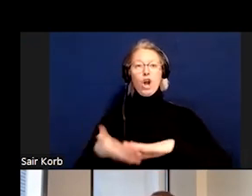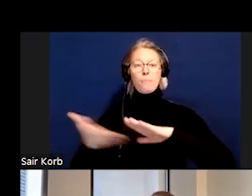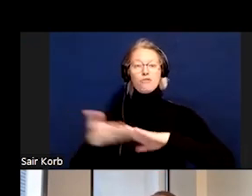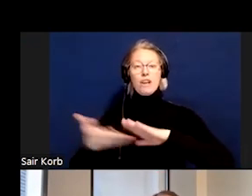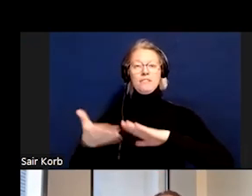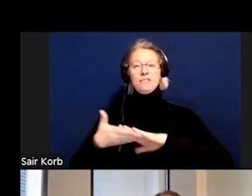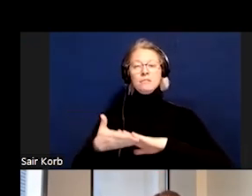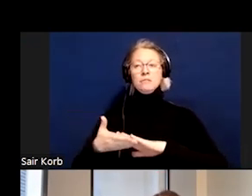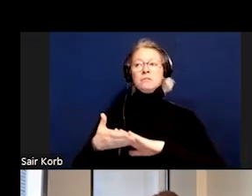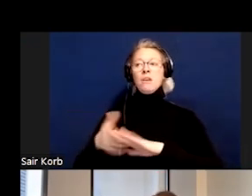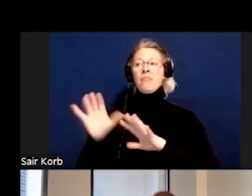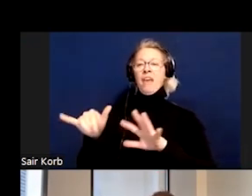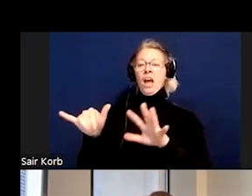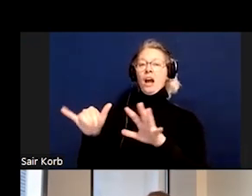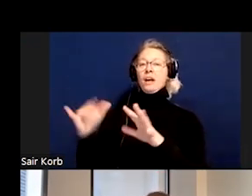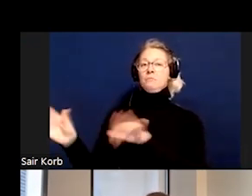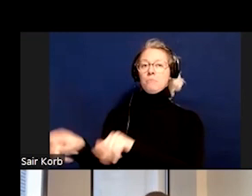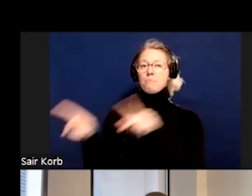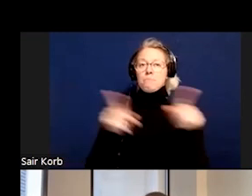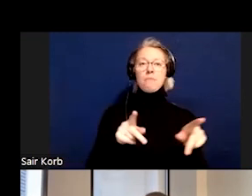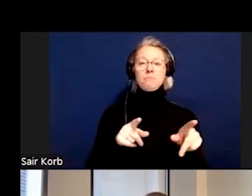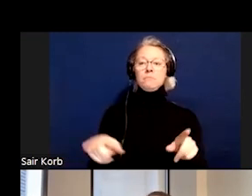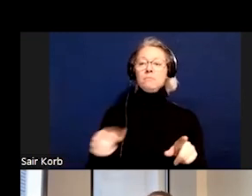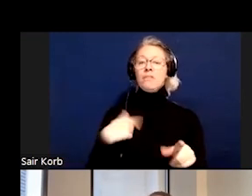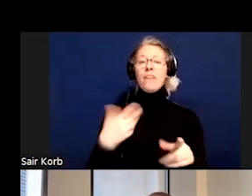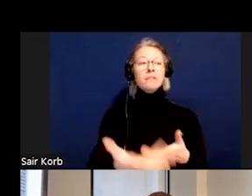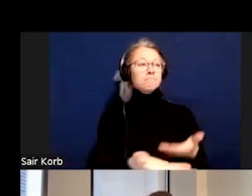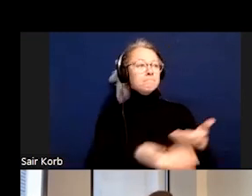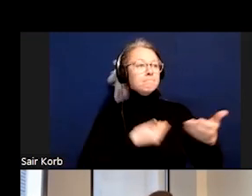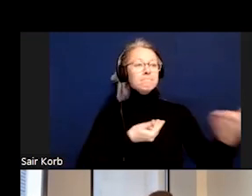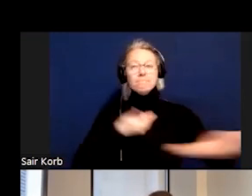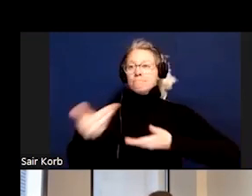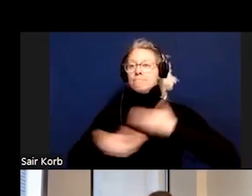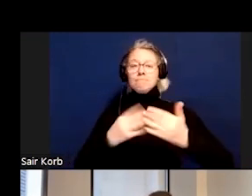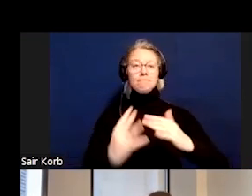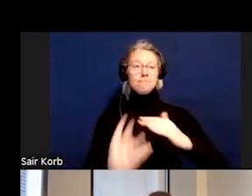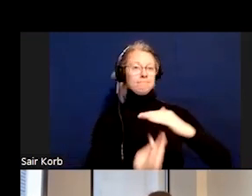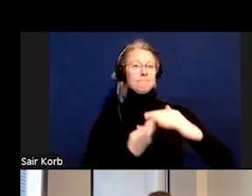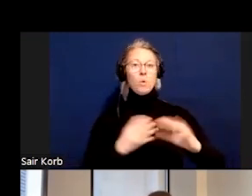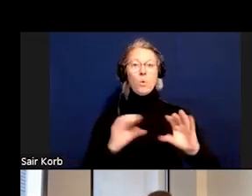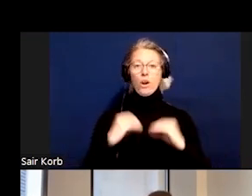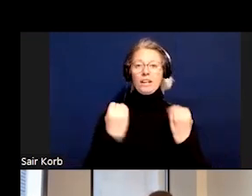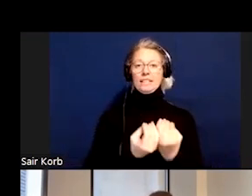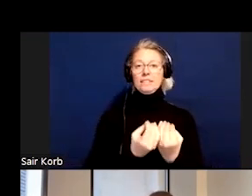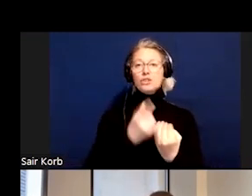and brings organizations into the program in relation to the majority of grantees. And